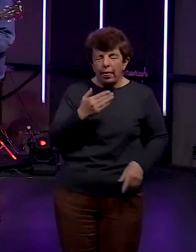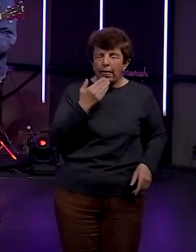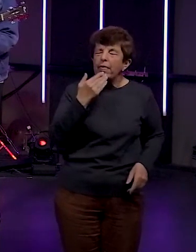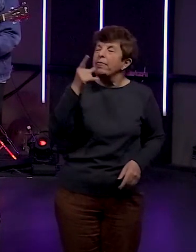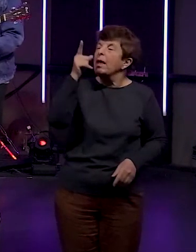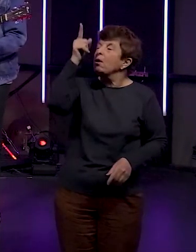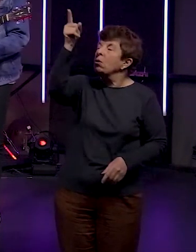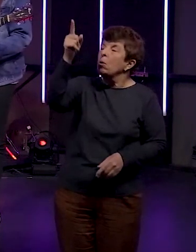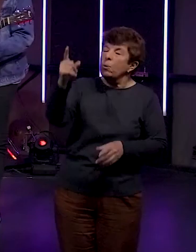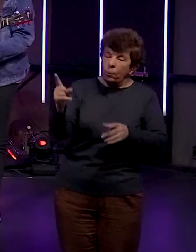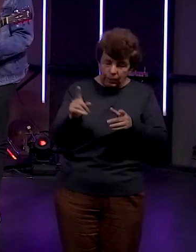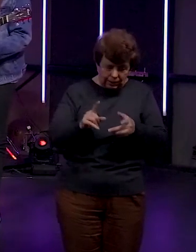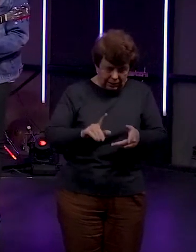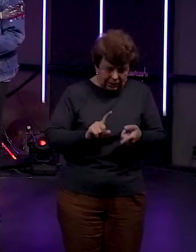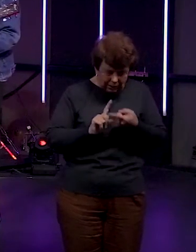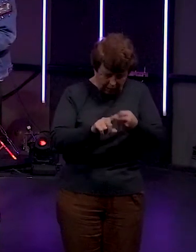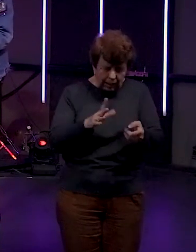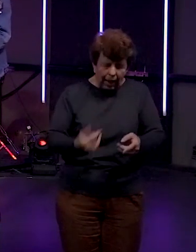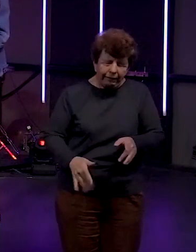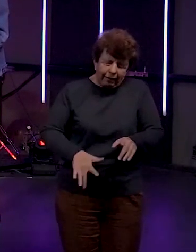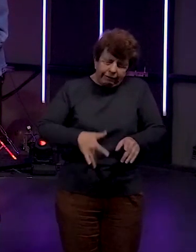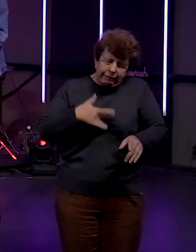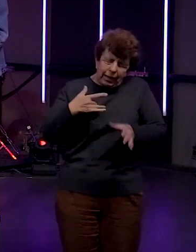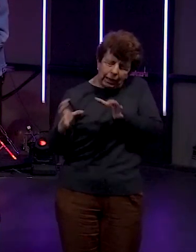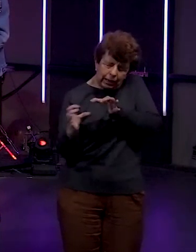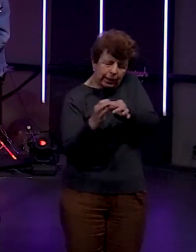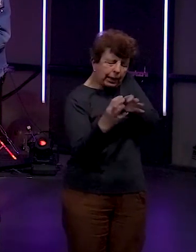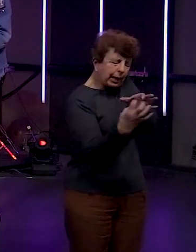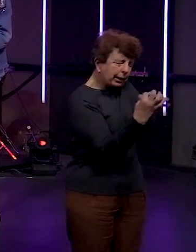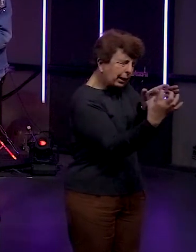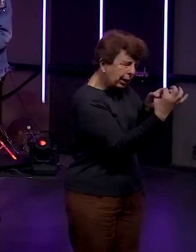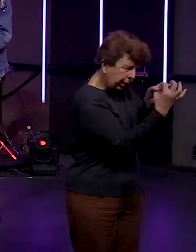of connectedness - that that joy we have - of being a part of your